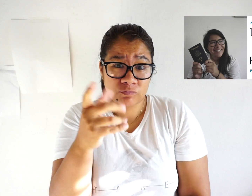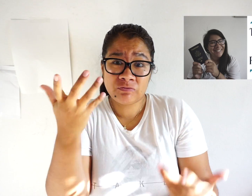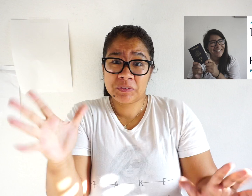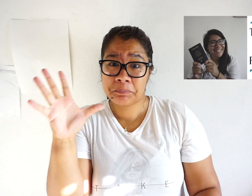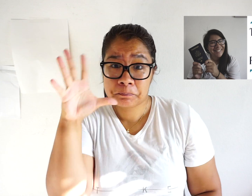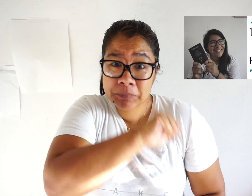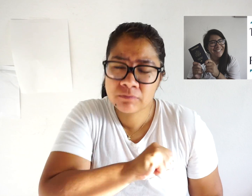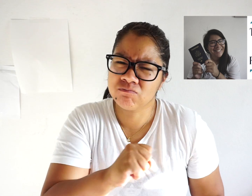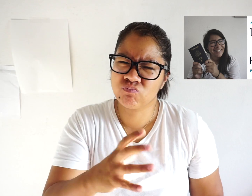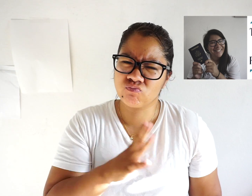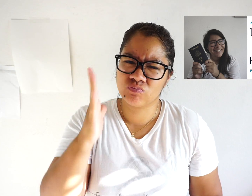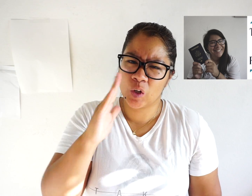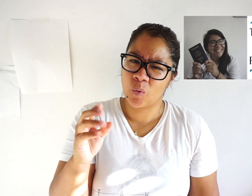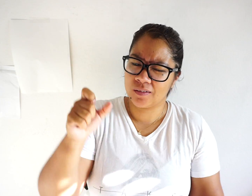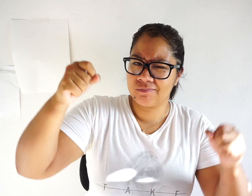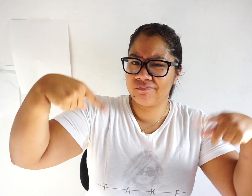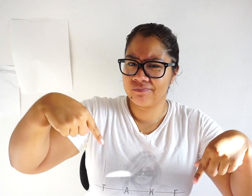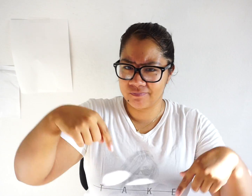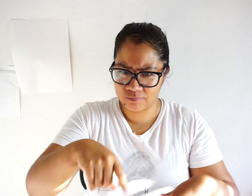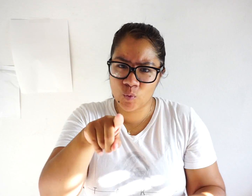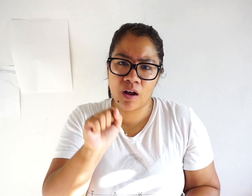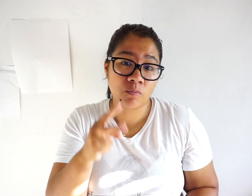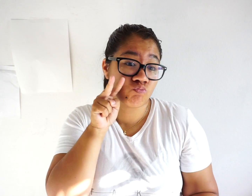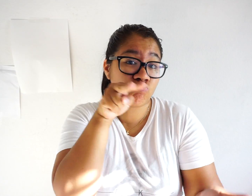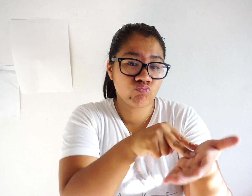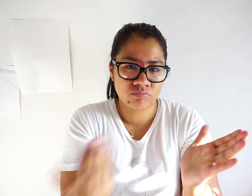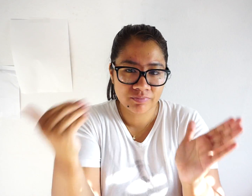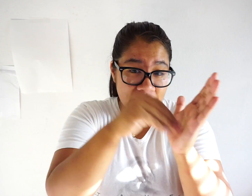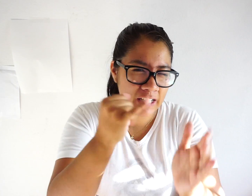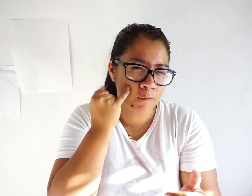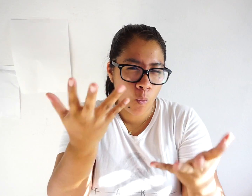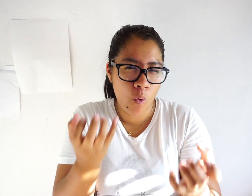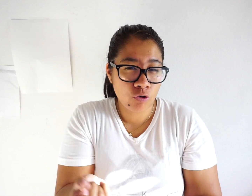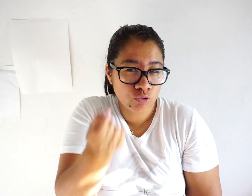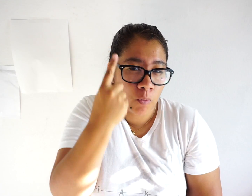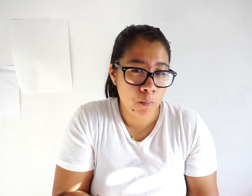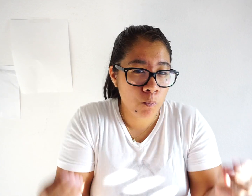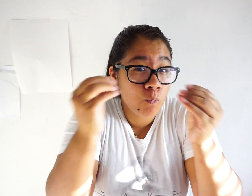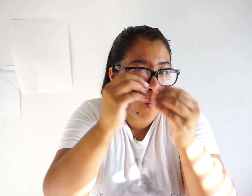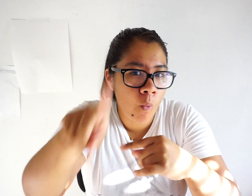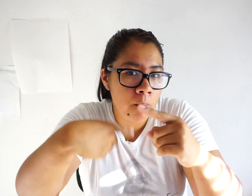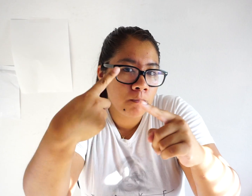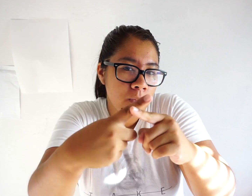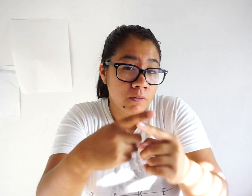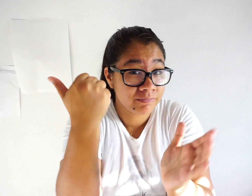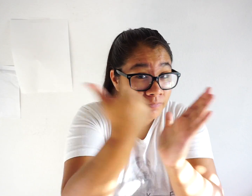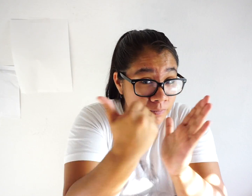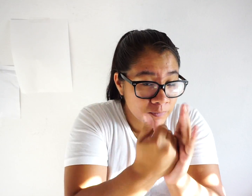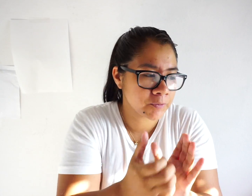If you missed the video, I will provide the link So you can go back and look if you want to understand more about passports